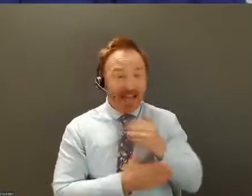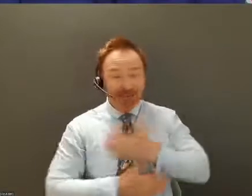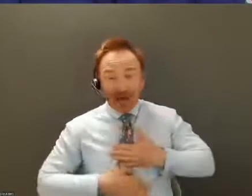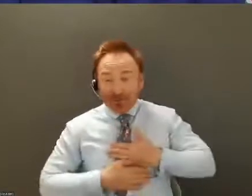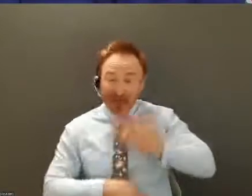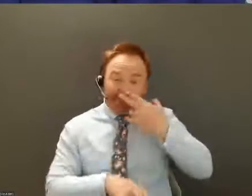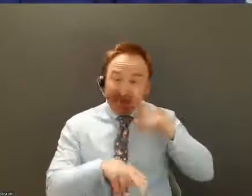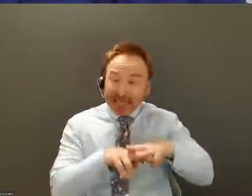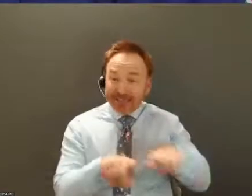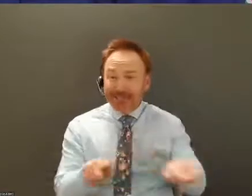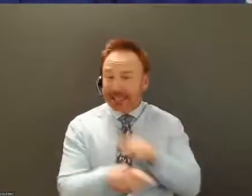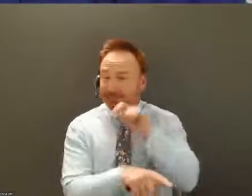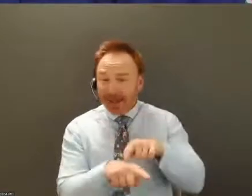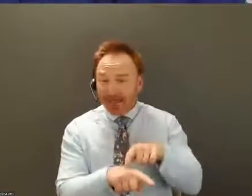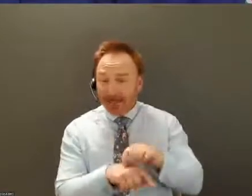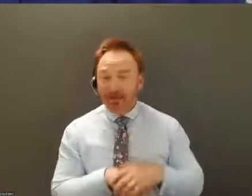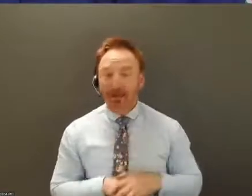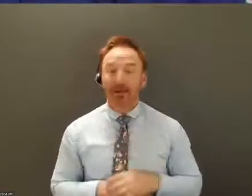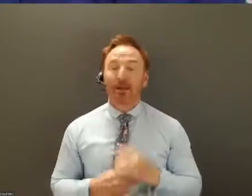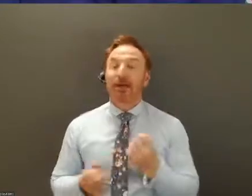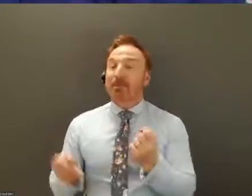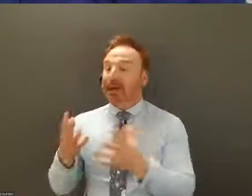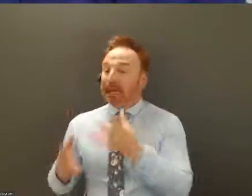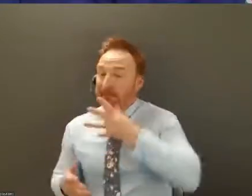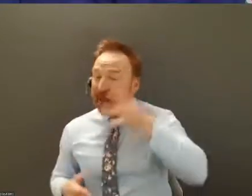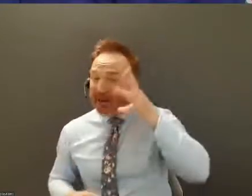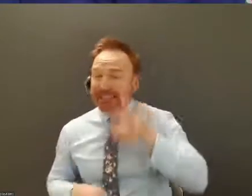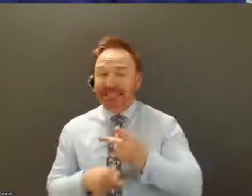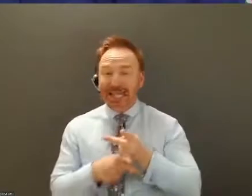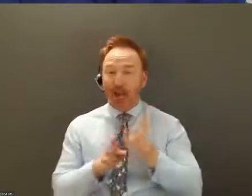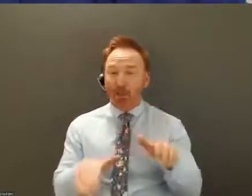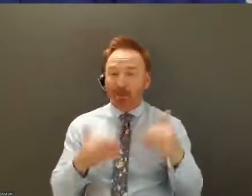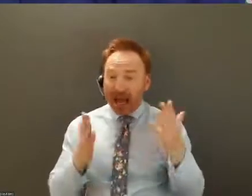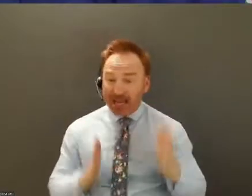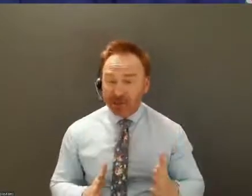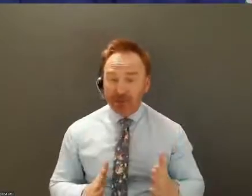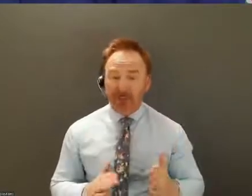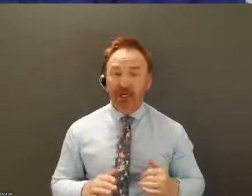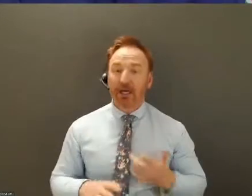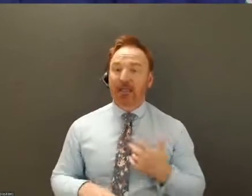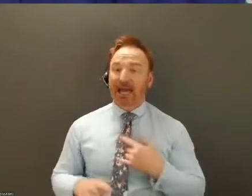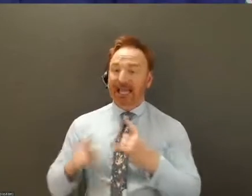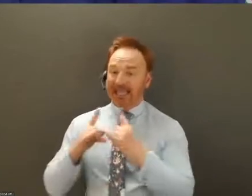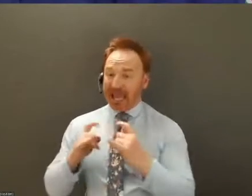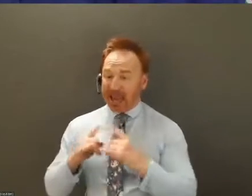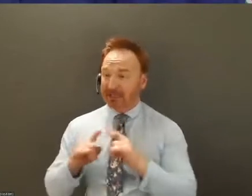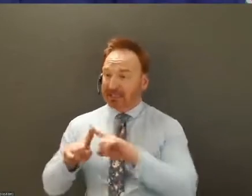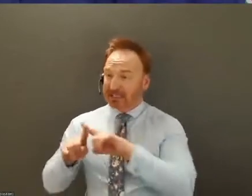a visit but youth who got Pfizer and the next week or so will be